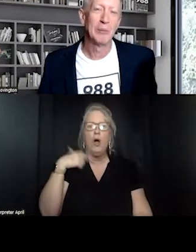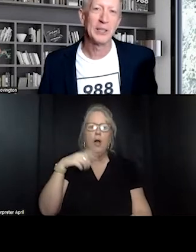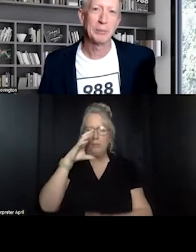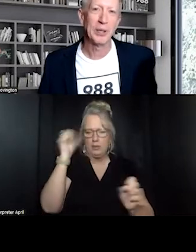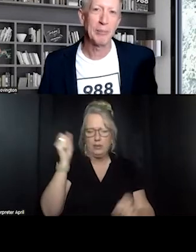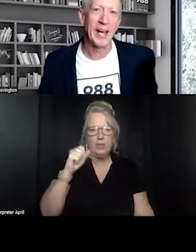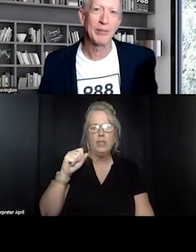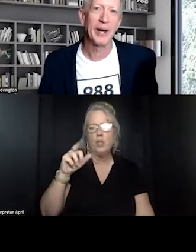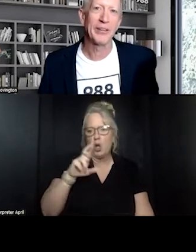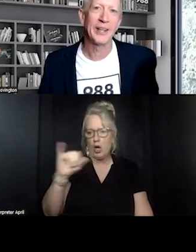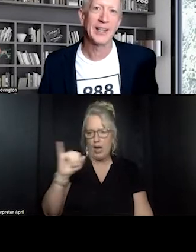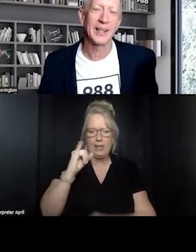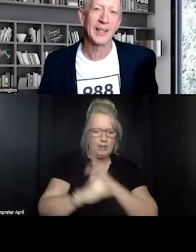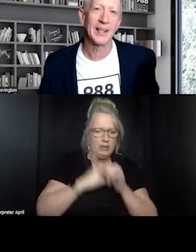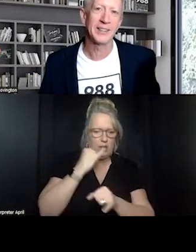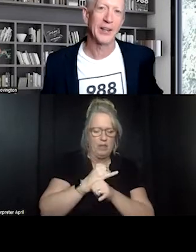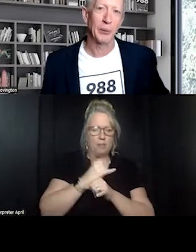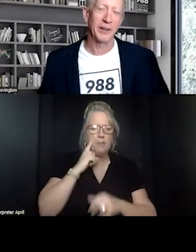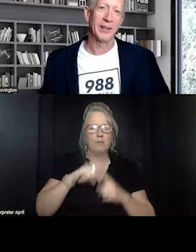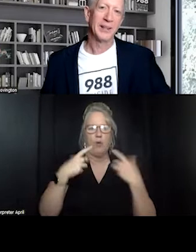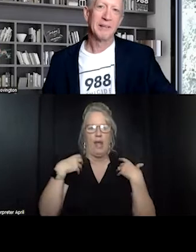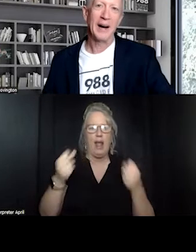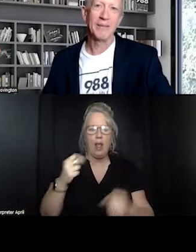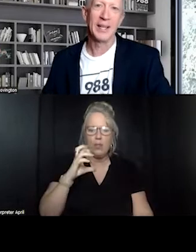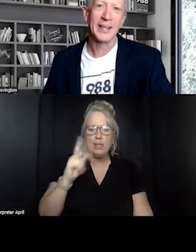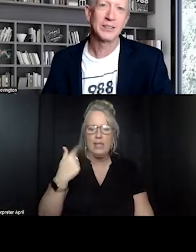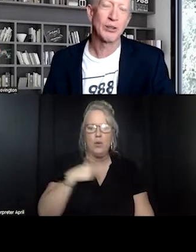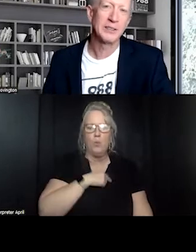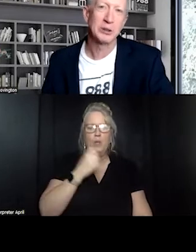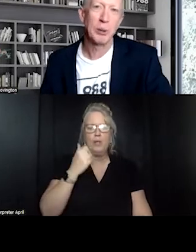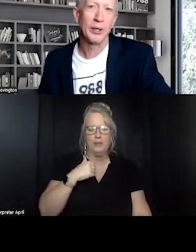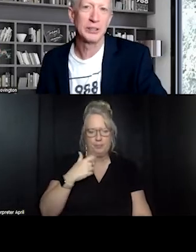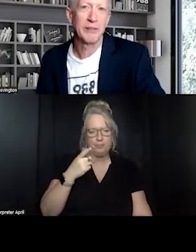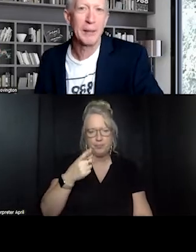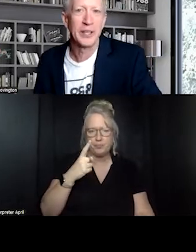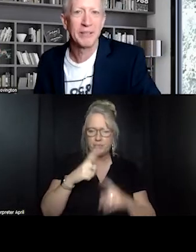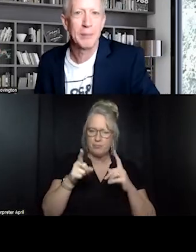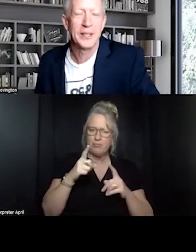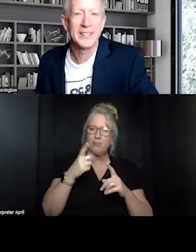PRINCIPAL AT BEHAVIORAL HEALTH LINK, THE FIVE LANES CRISIS PARTNERS FAMILY OF COMPANIES.